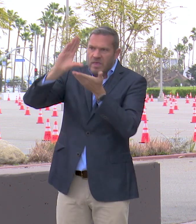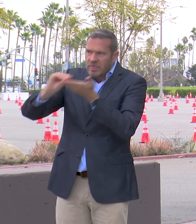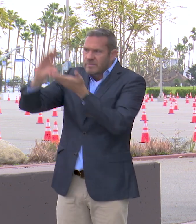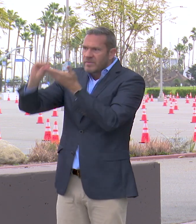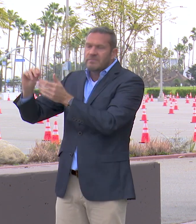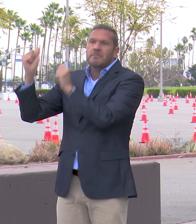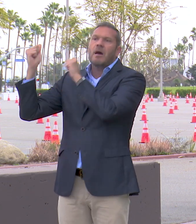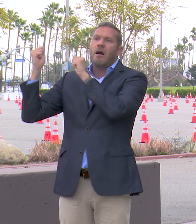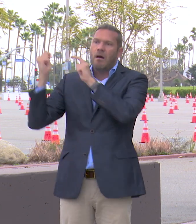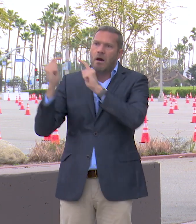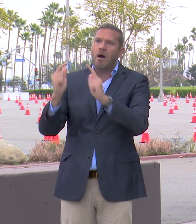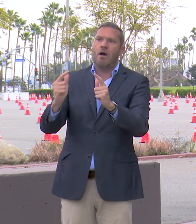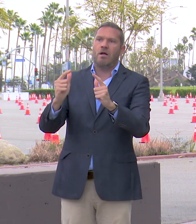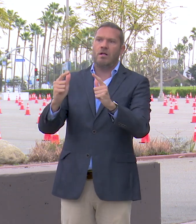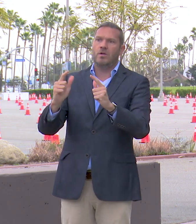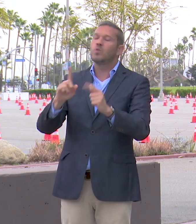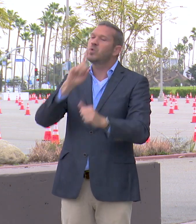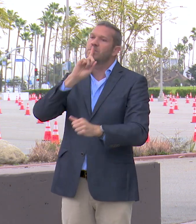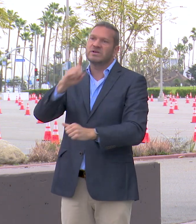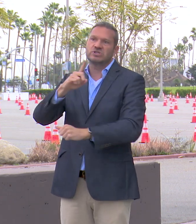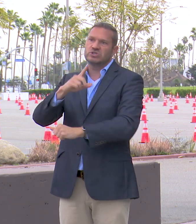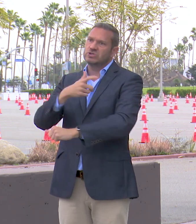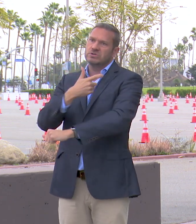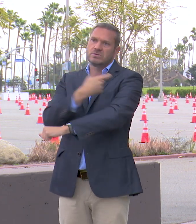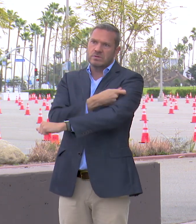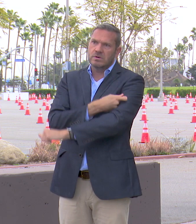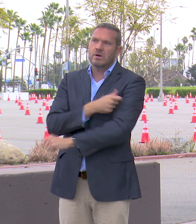have, we are getting it into an arm and we have a waiting list program for every single